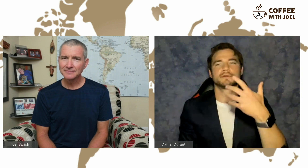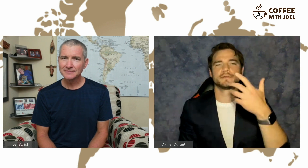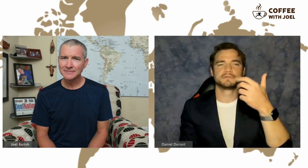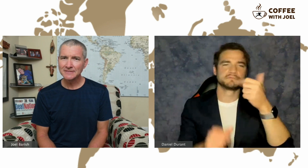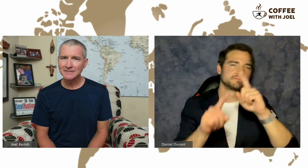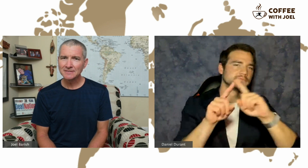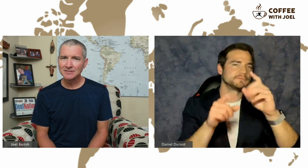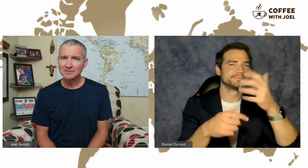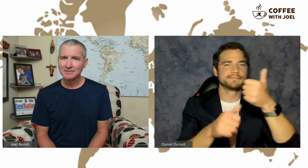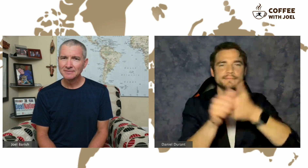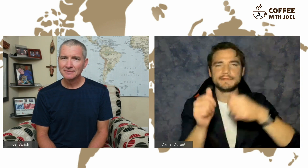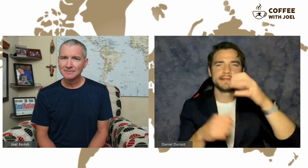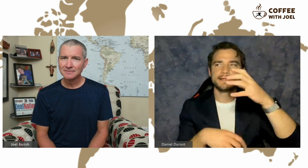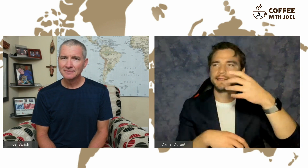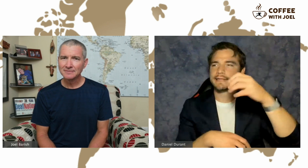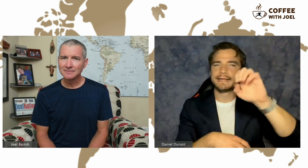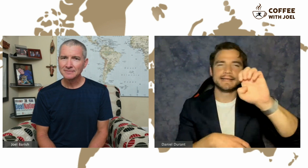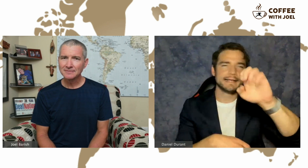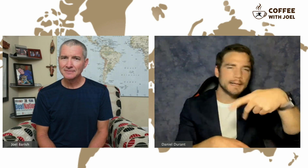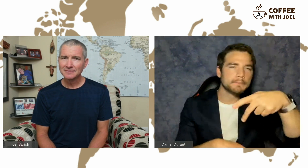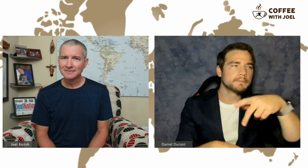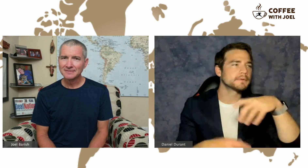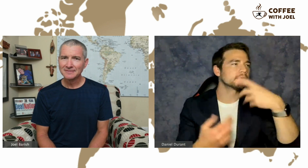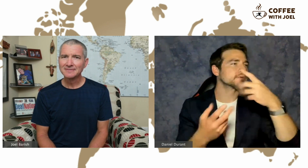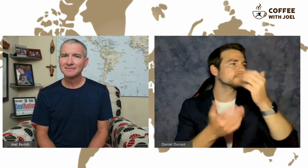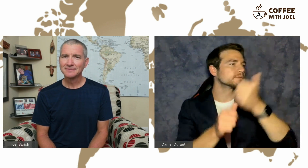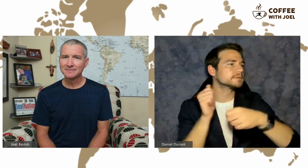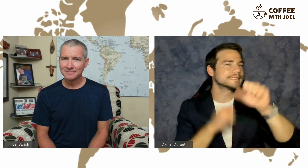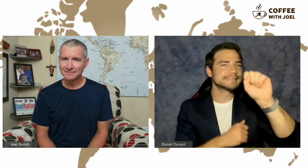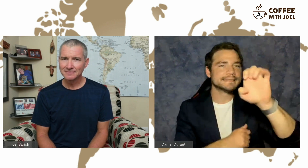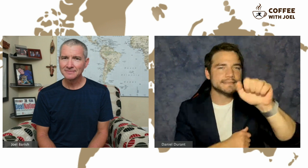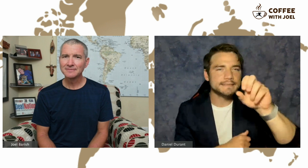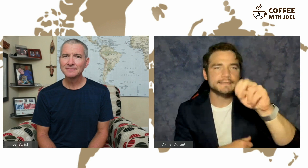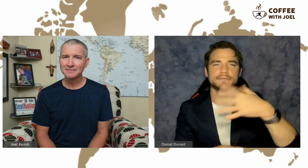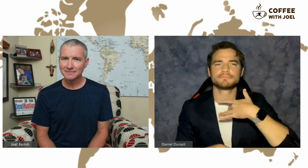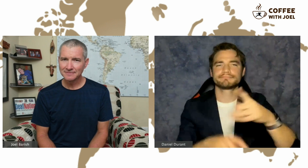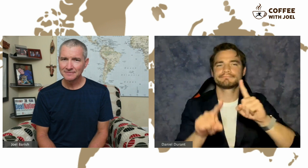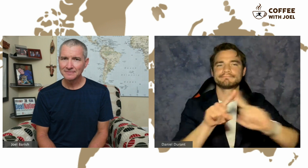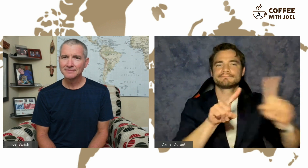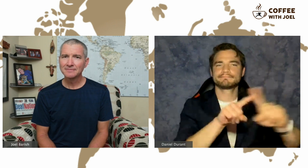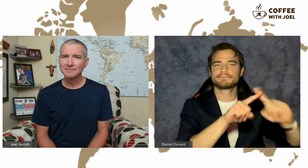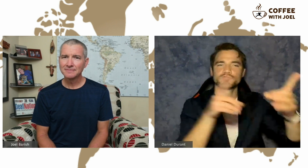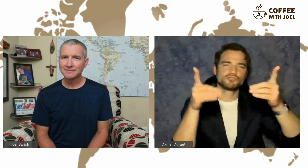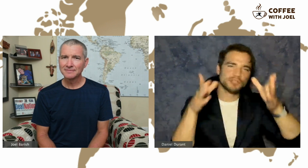was that they tended to have episodes and seasons,